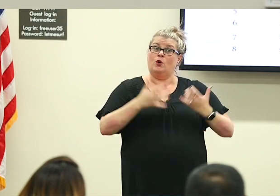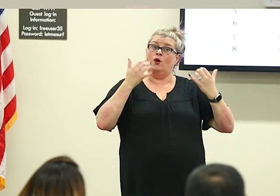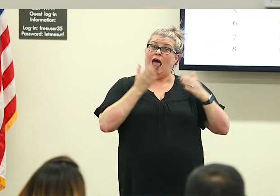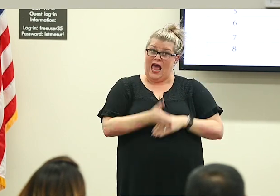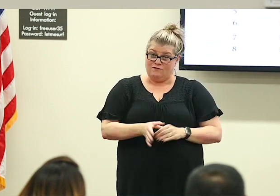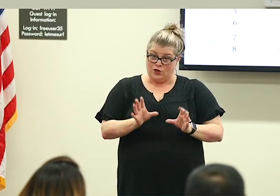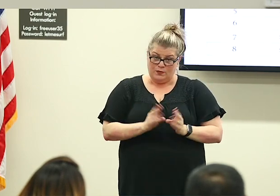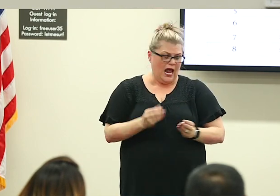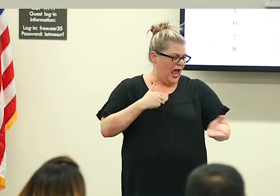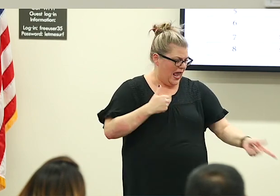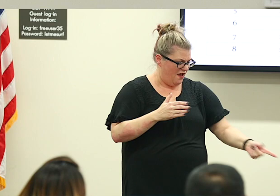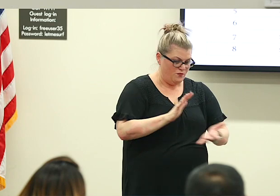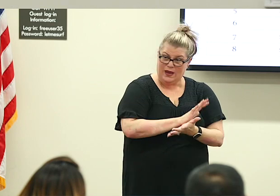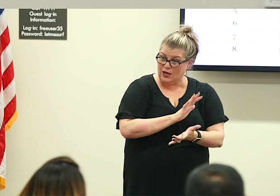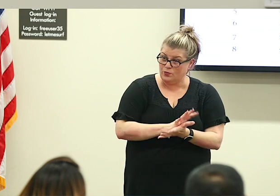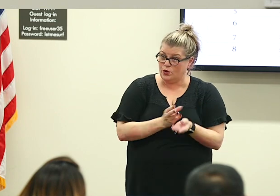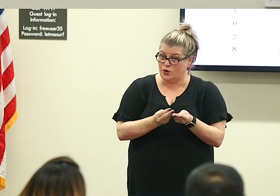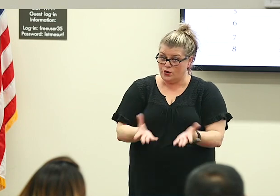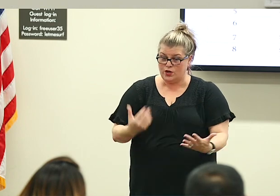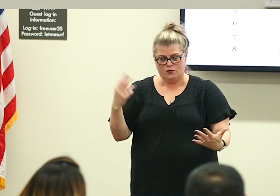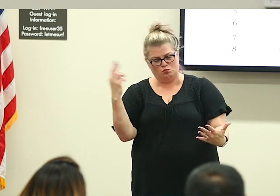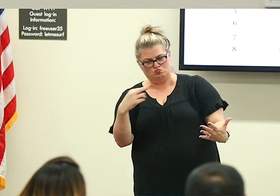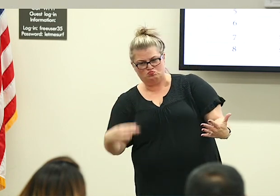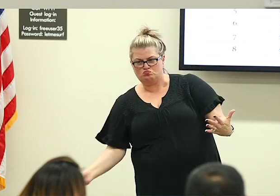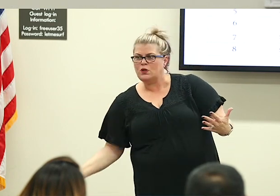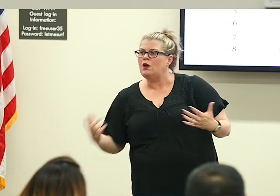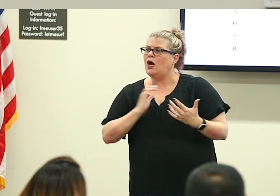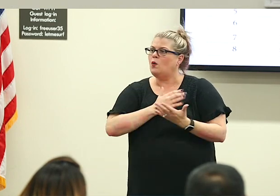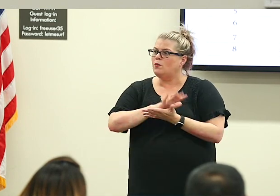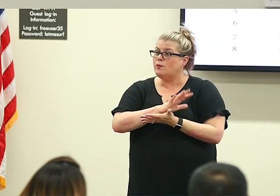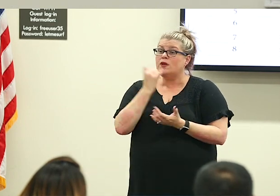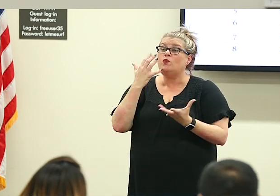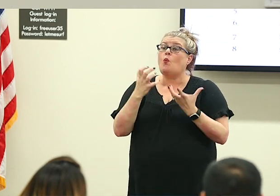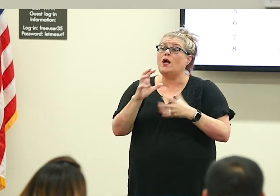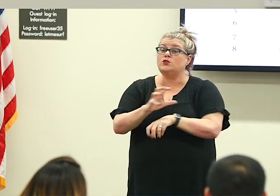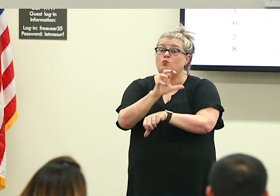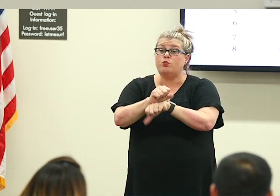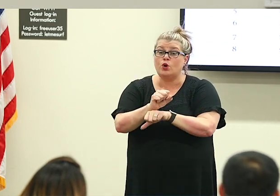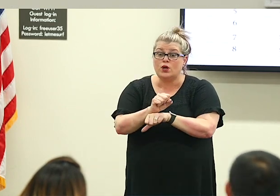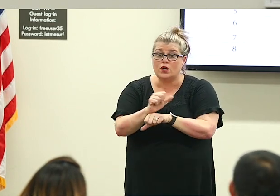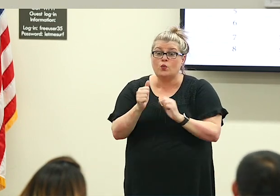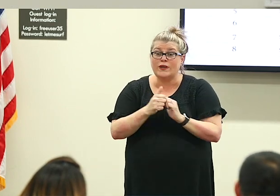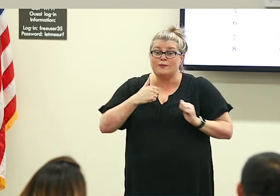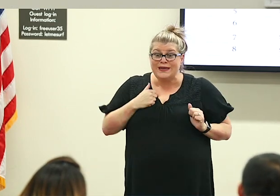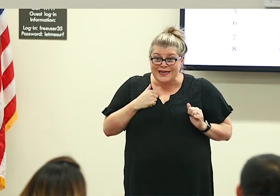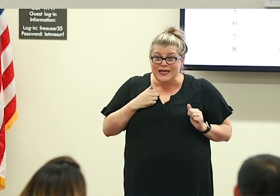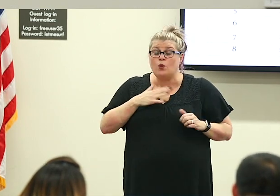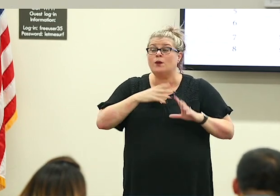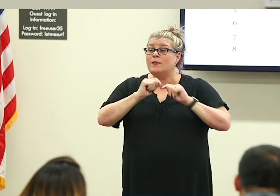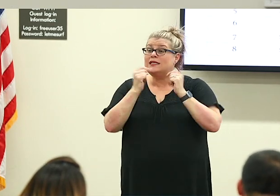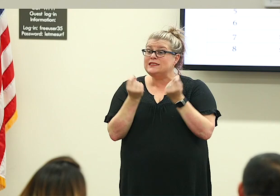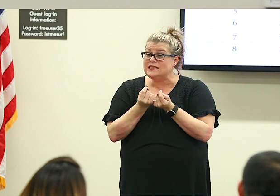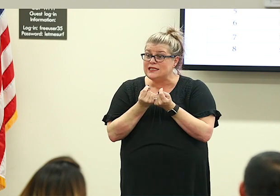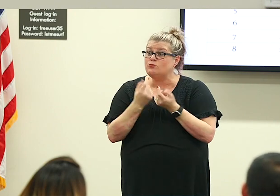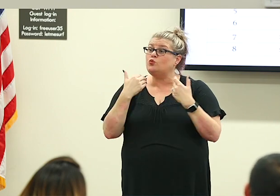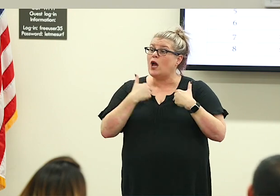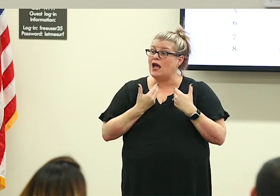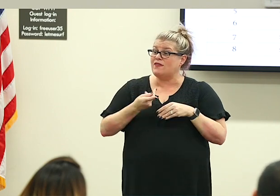I have a flyer for our rate and term program. If you want to schedule an appointment with myself or someone on my team to get the pre-approval process started,